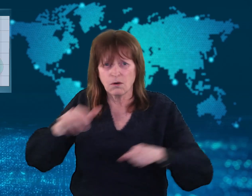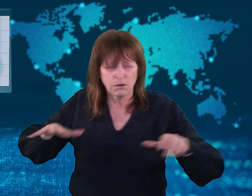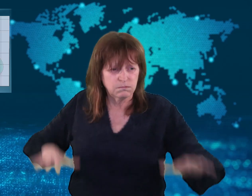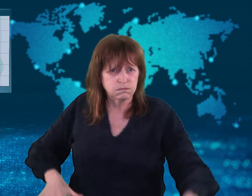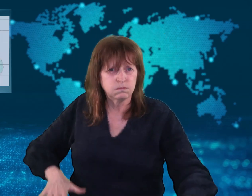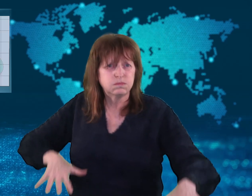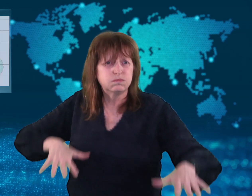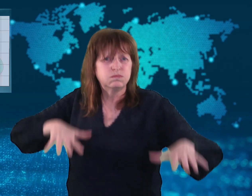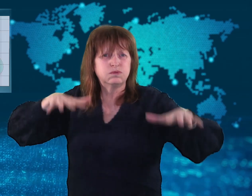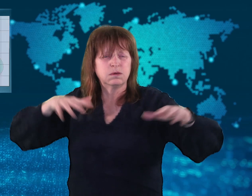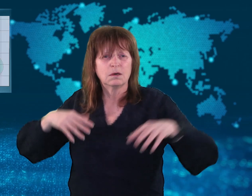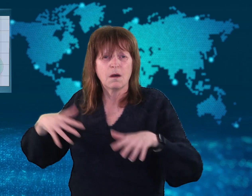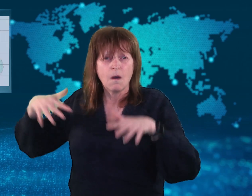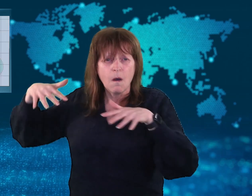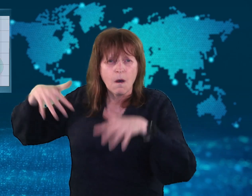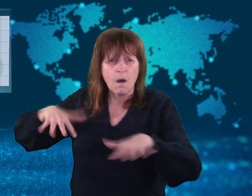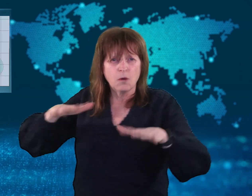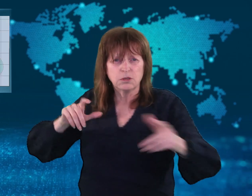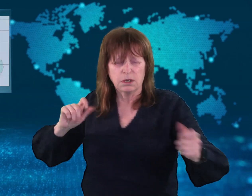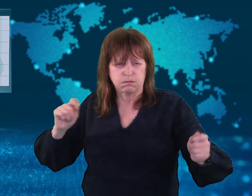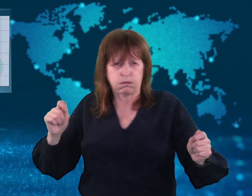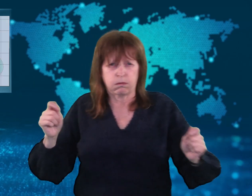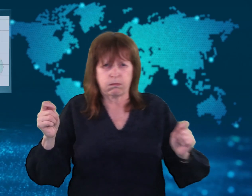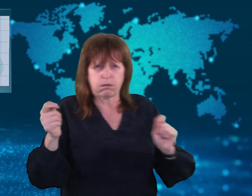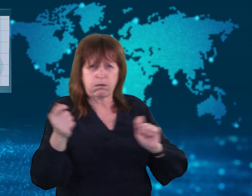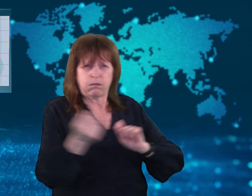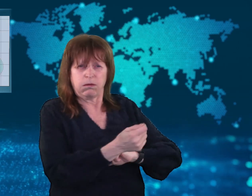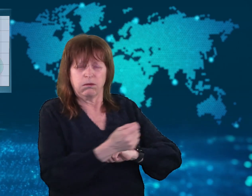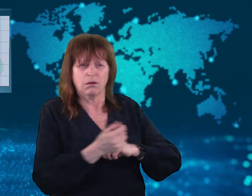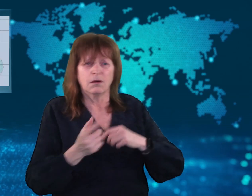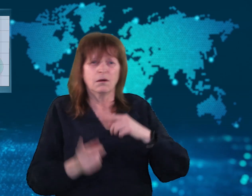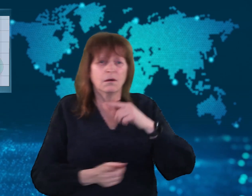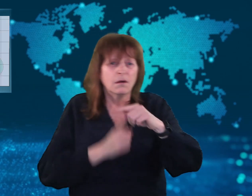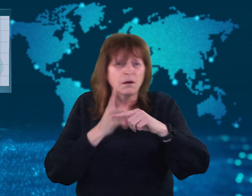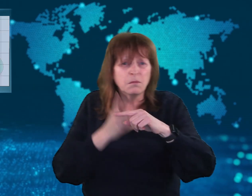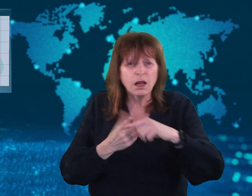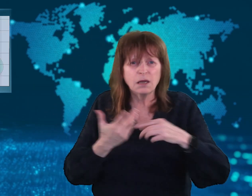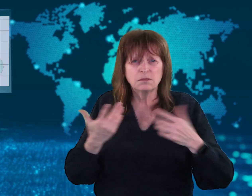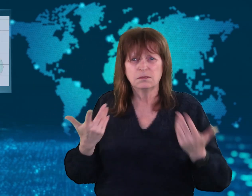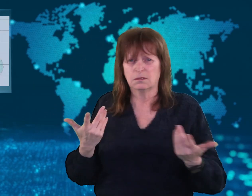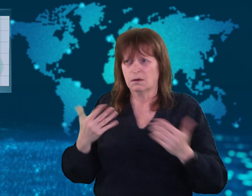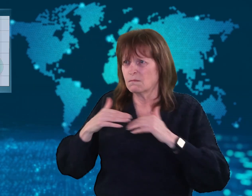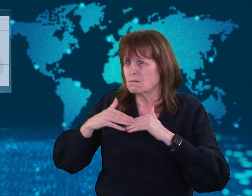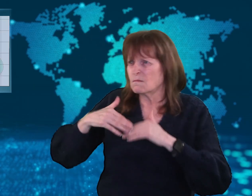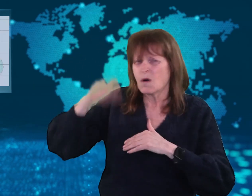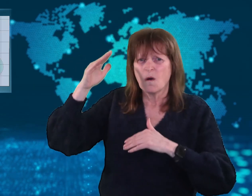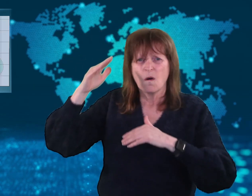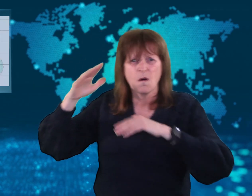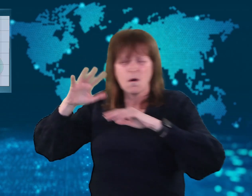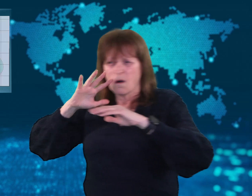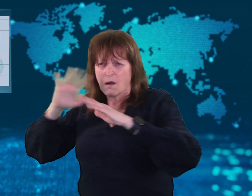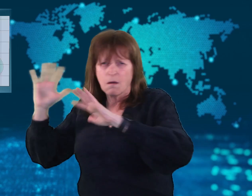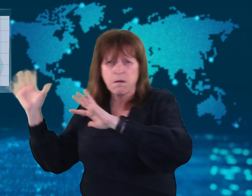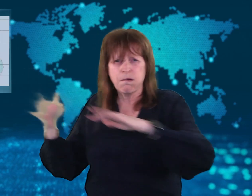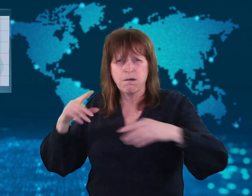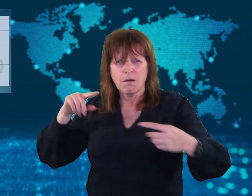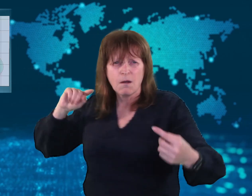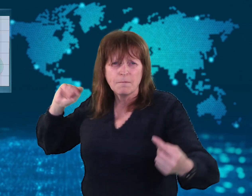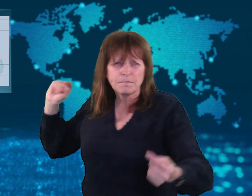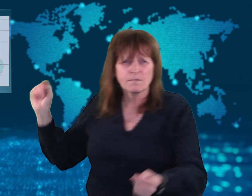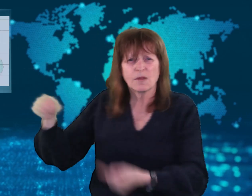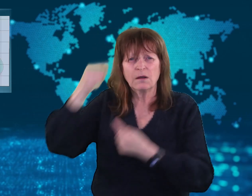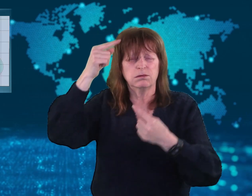Pacific island countries have been battling climate change